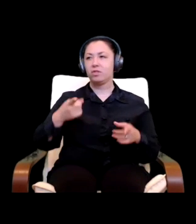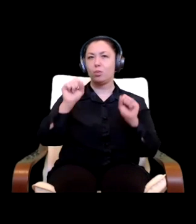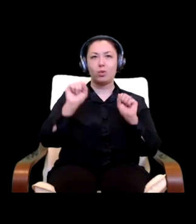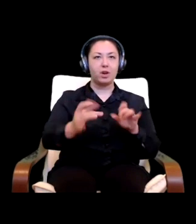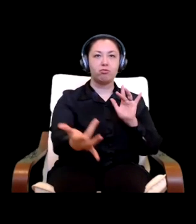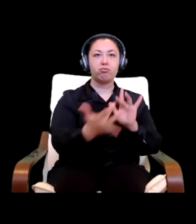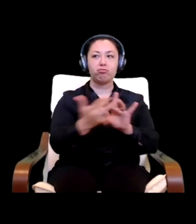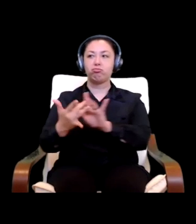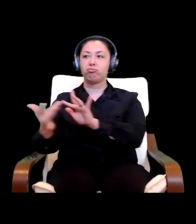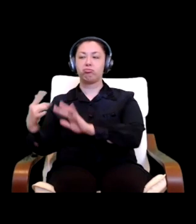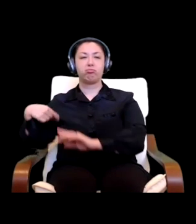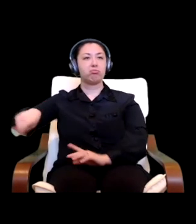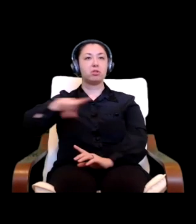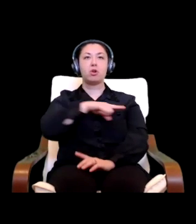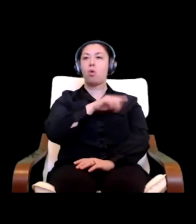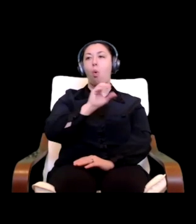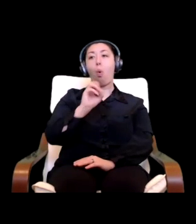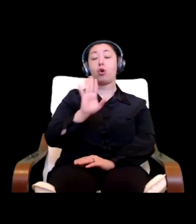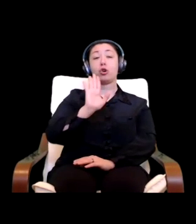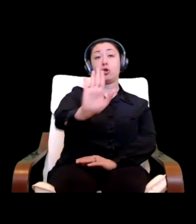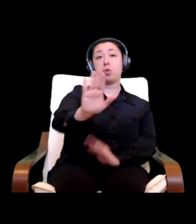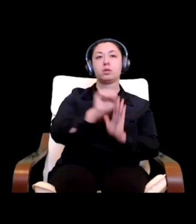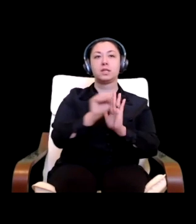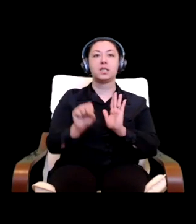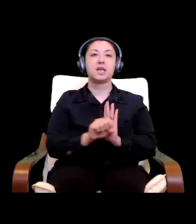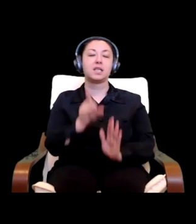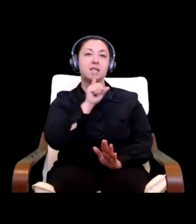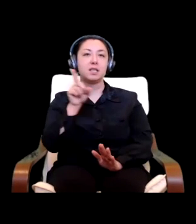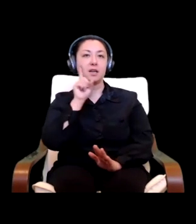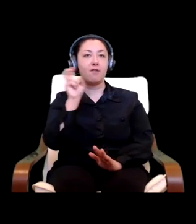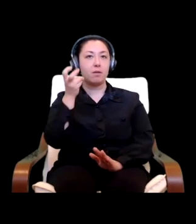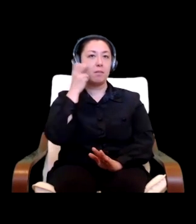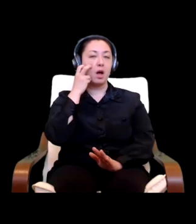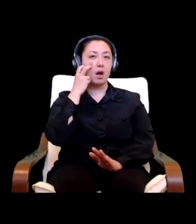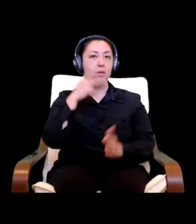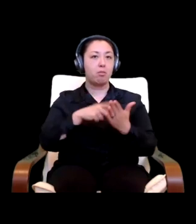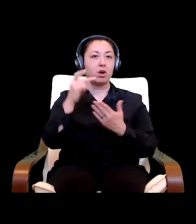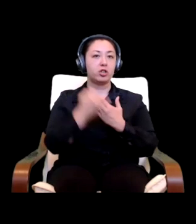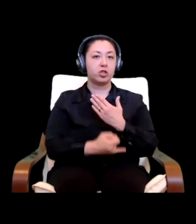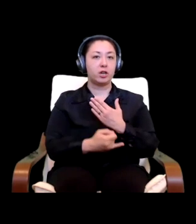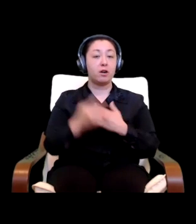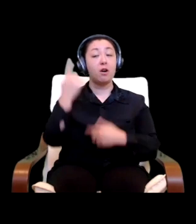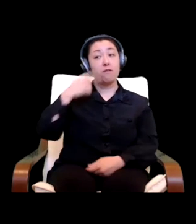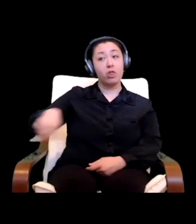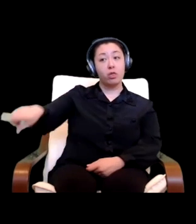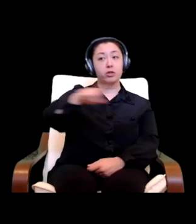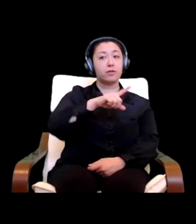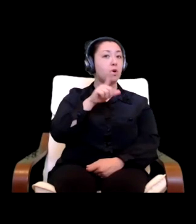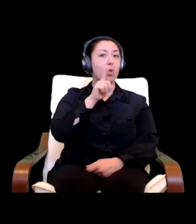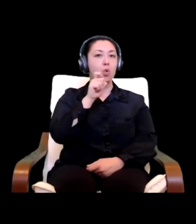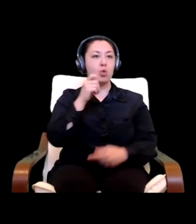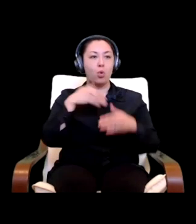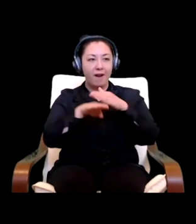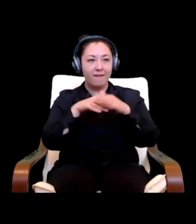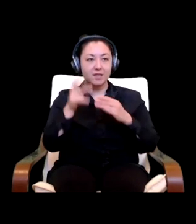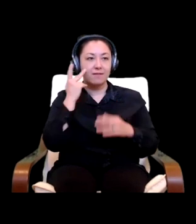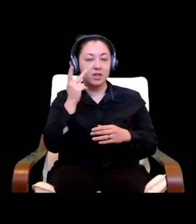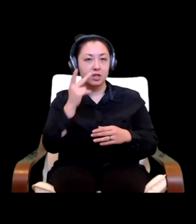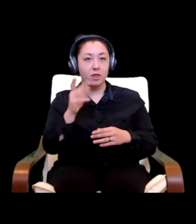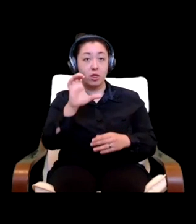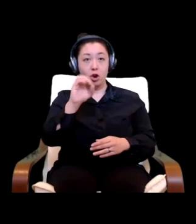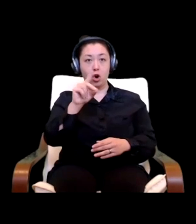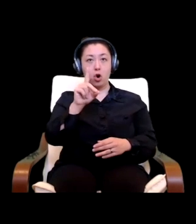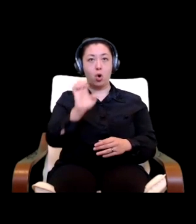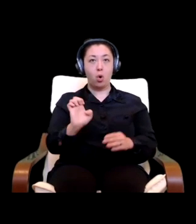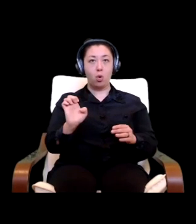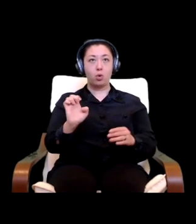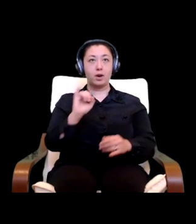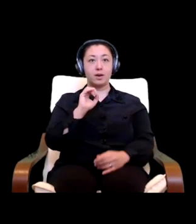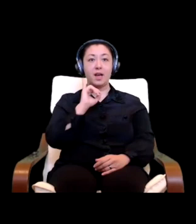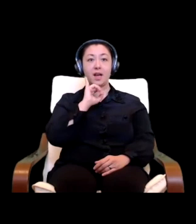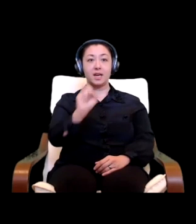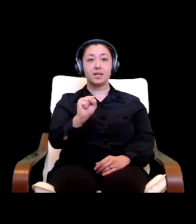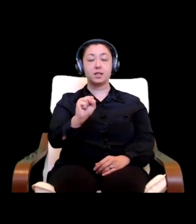And for those of you with no visual access, the closing code is "RULE".